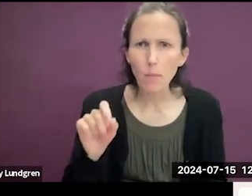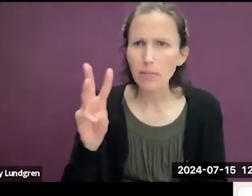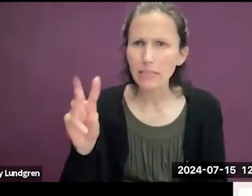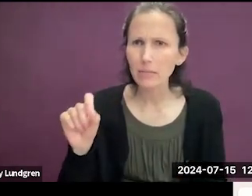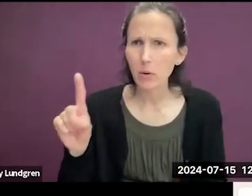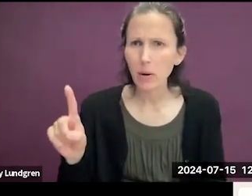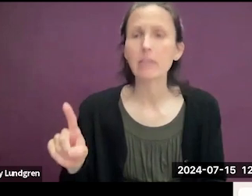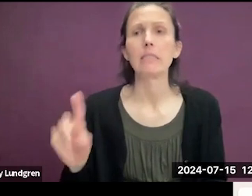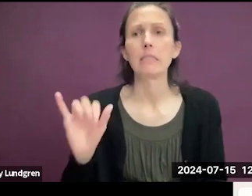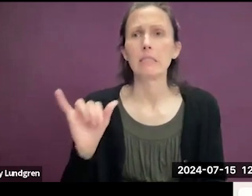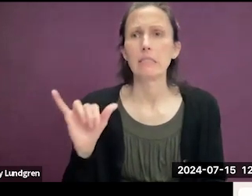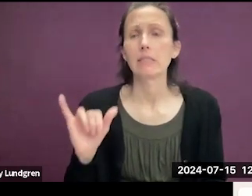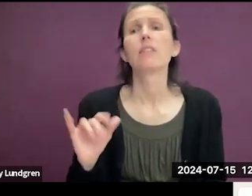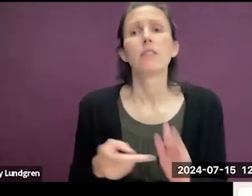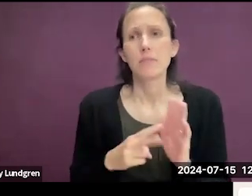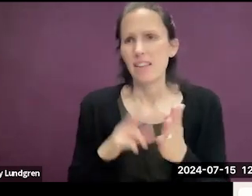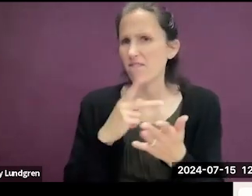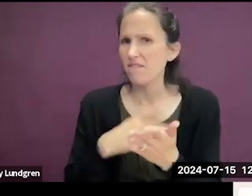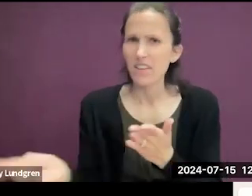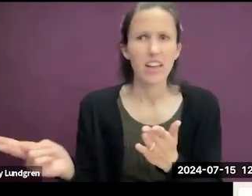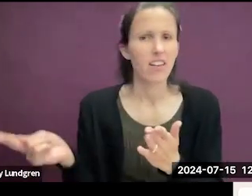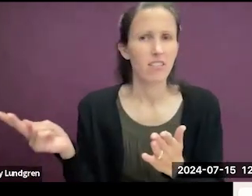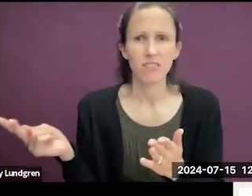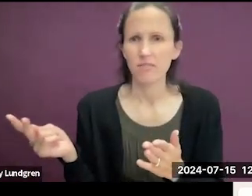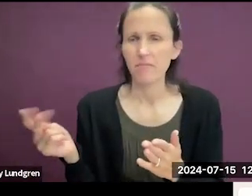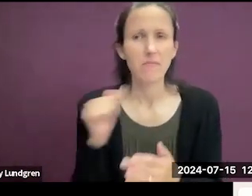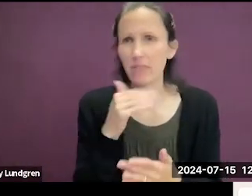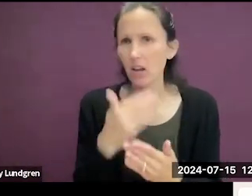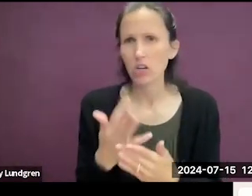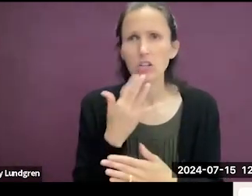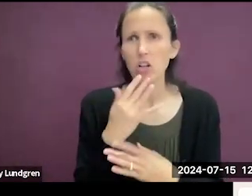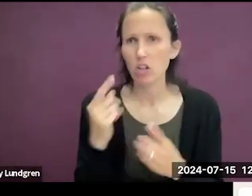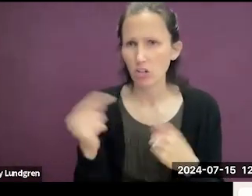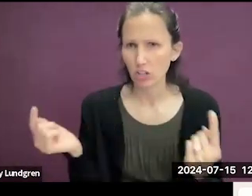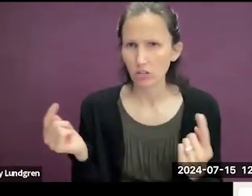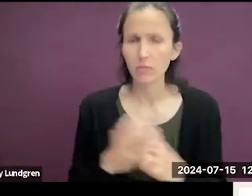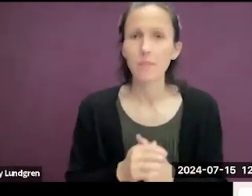telling me that this is not good color contrast. So again, download that tool.